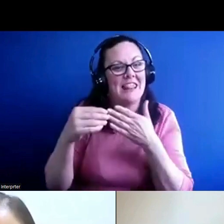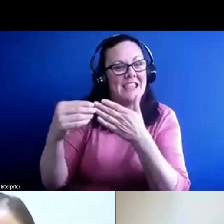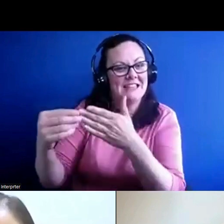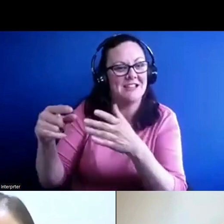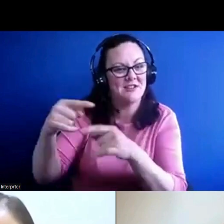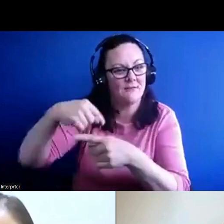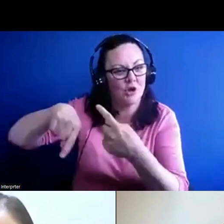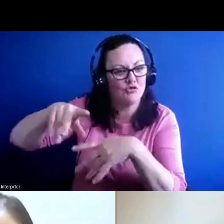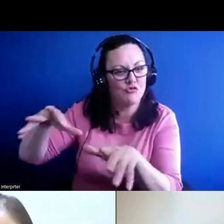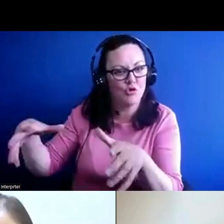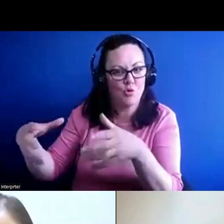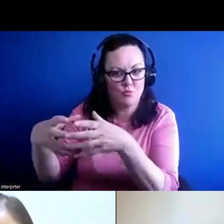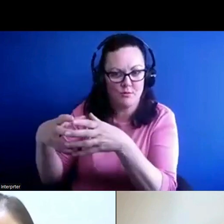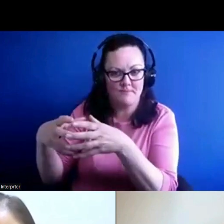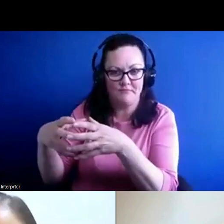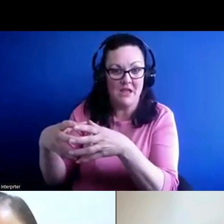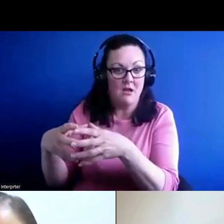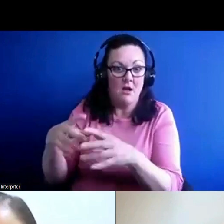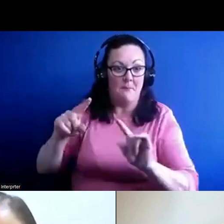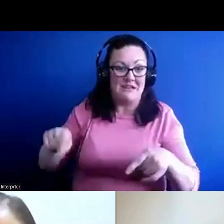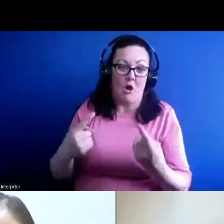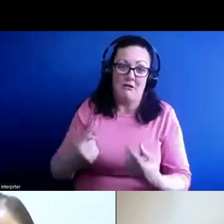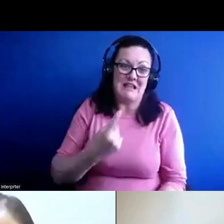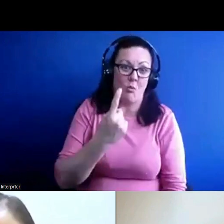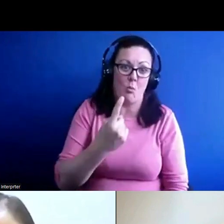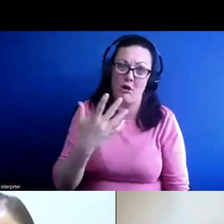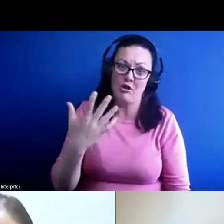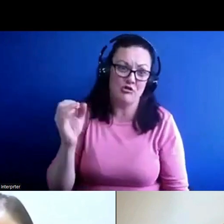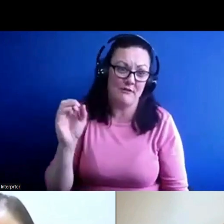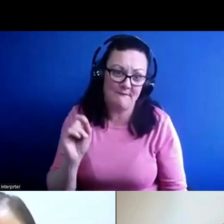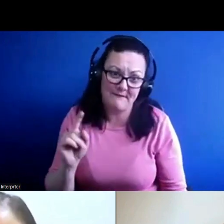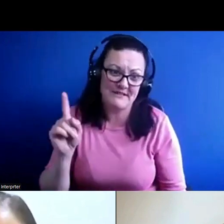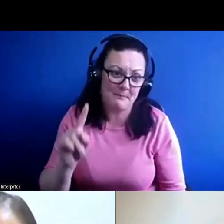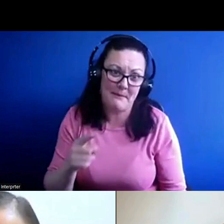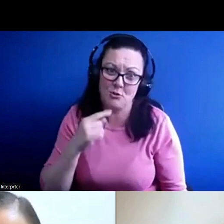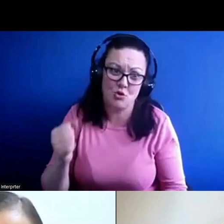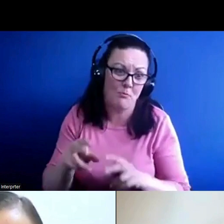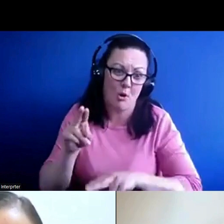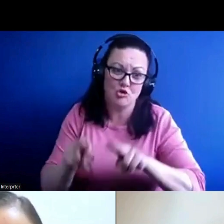Because you can't have one hundred and fifty people doing the monitoring evaluation. It is not a good effective